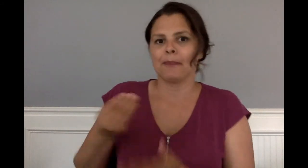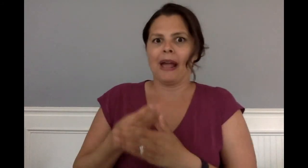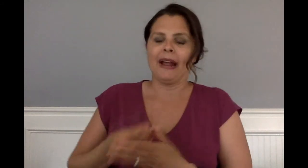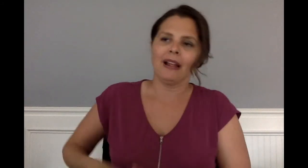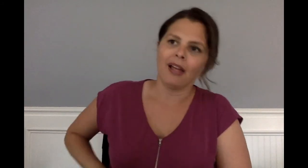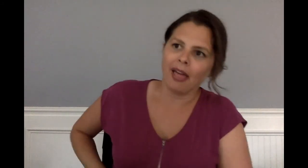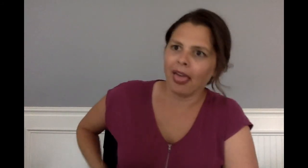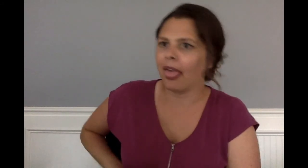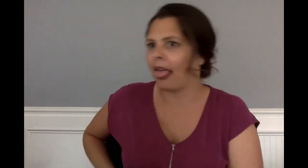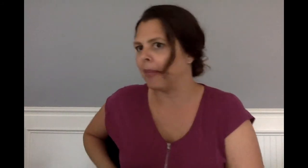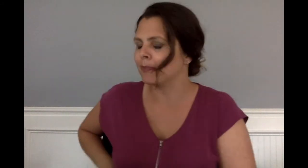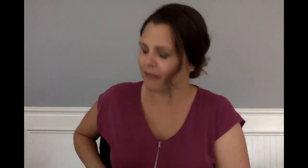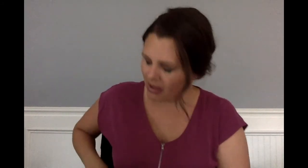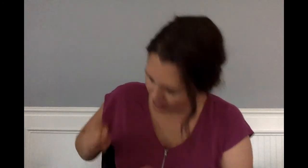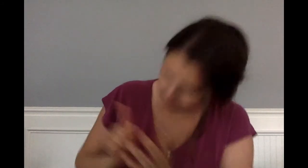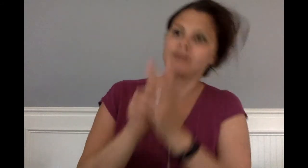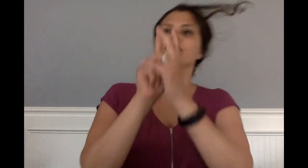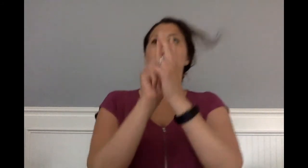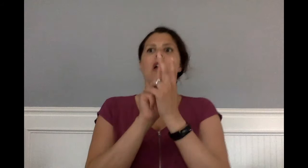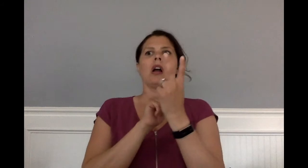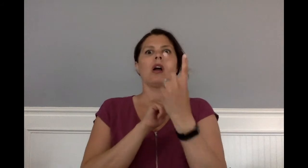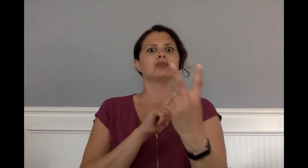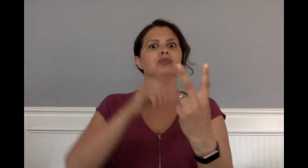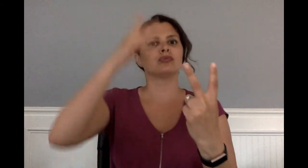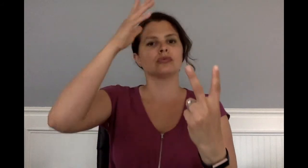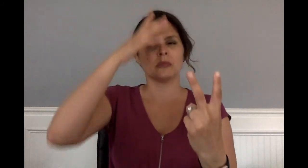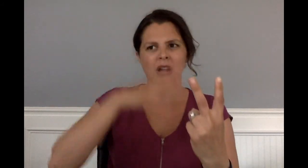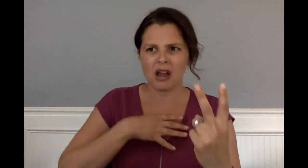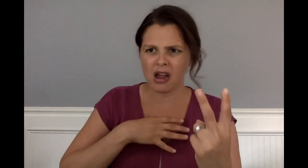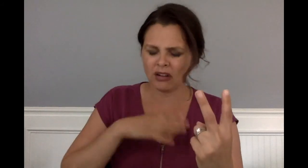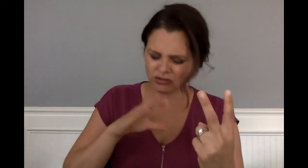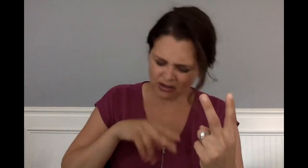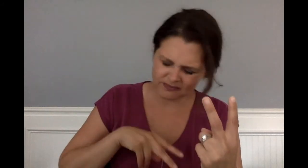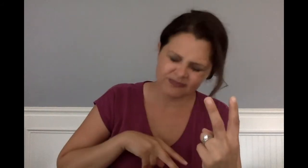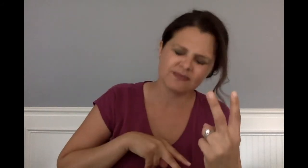He was tucking the rest of his money into his pocket when he walked right into two men.